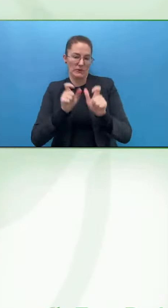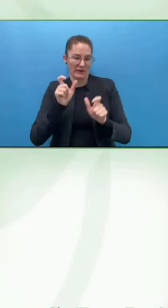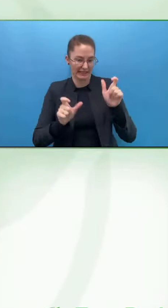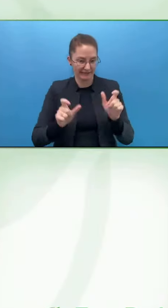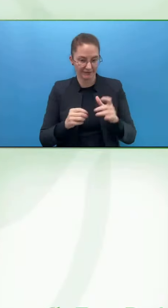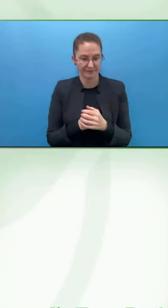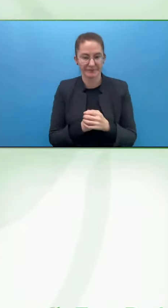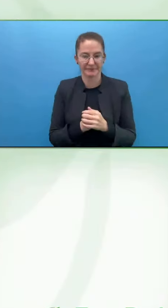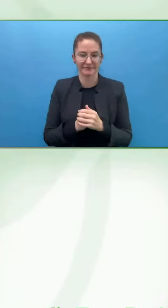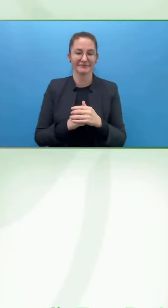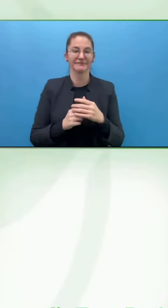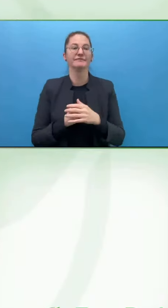other countries too.